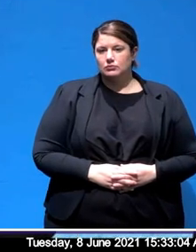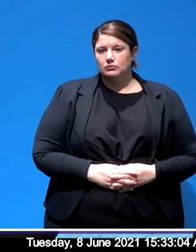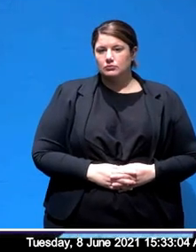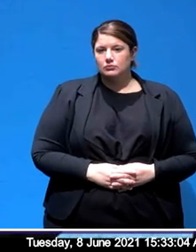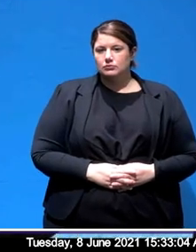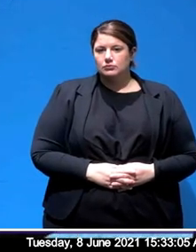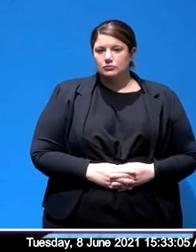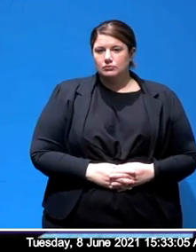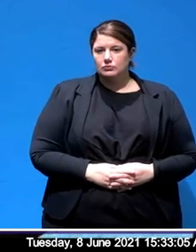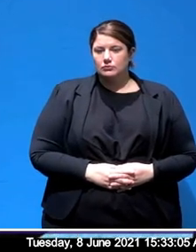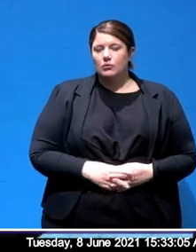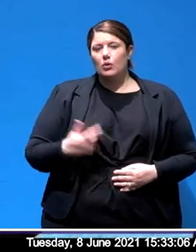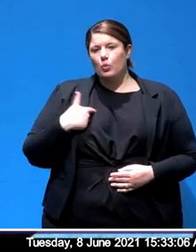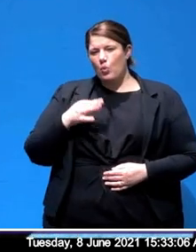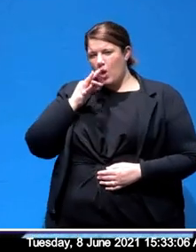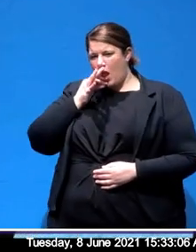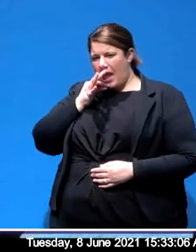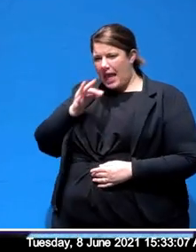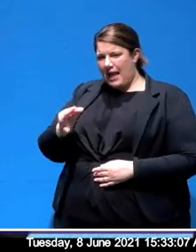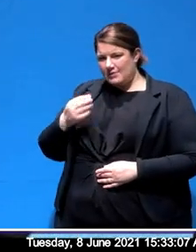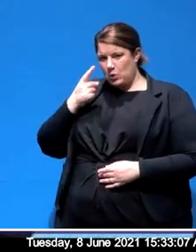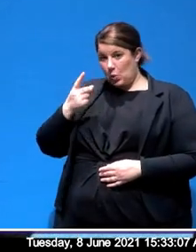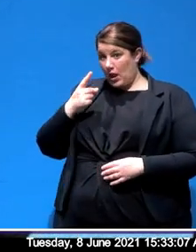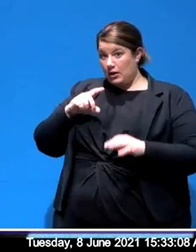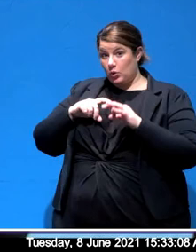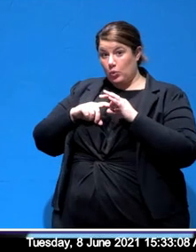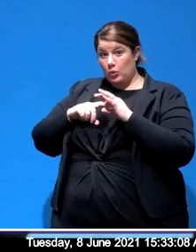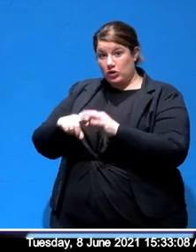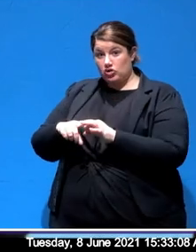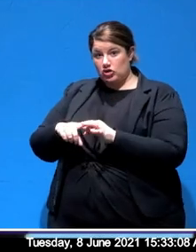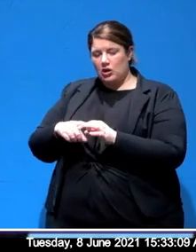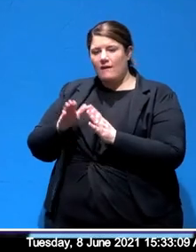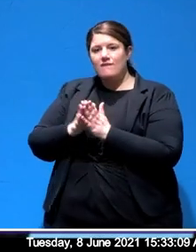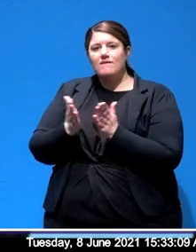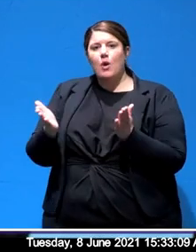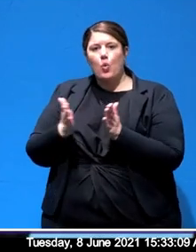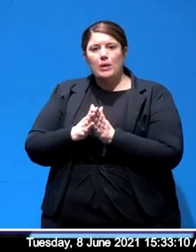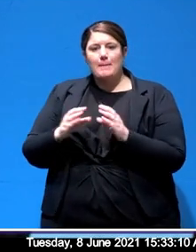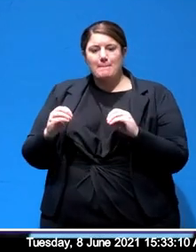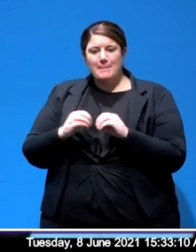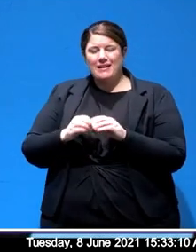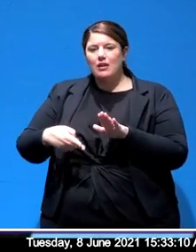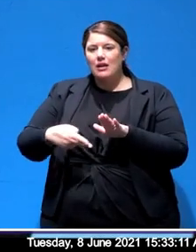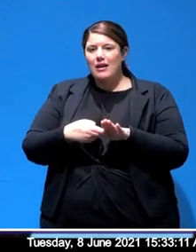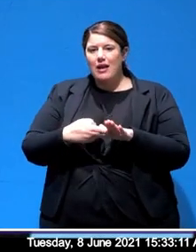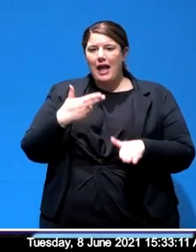I want to ask one question about the bundle B, tab 87.